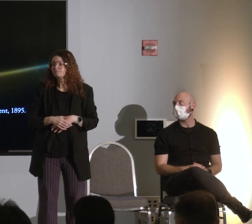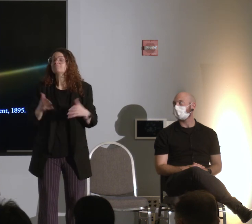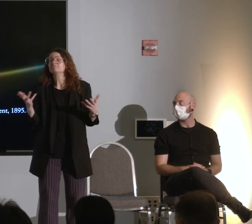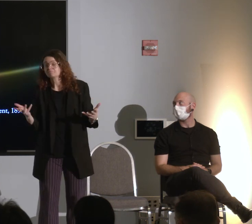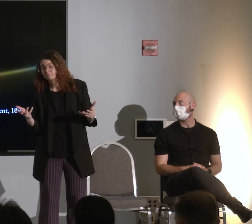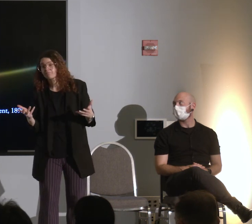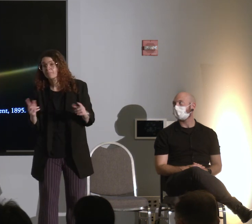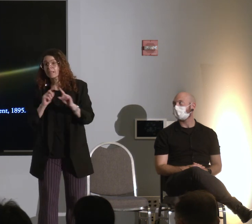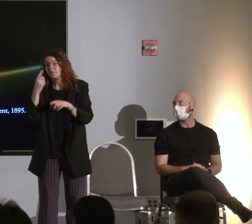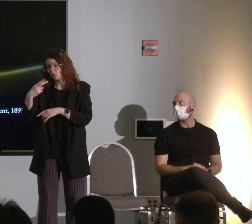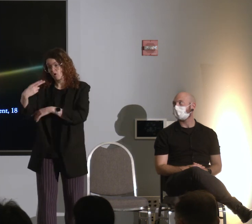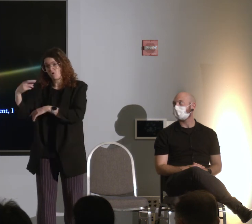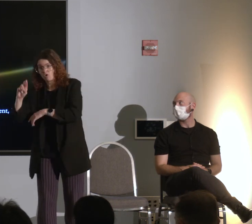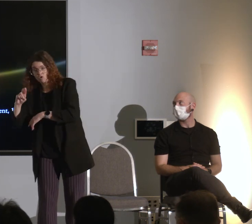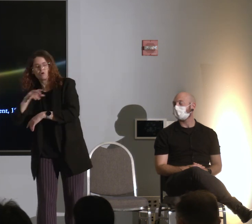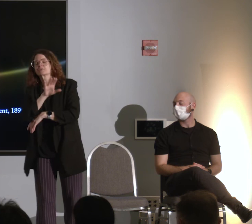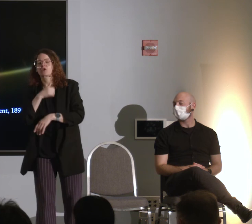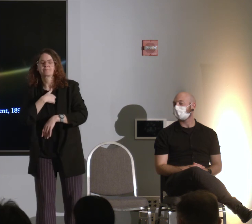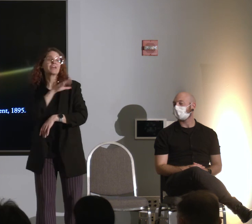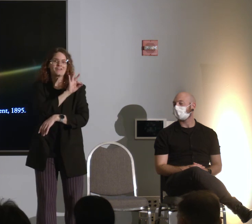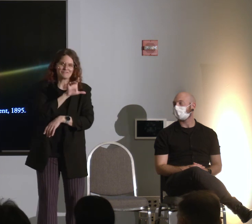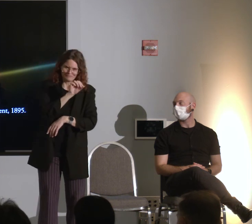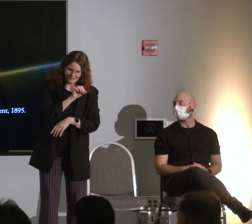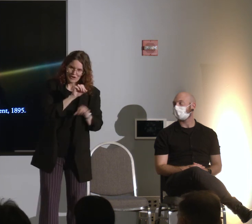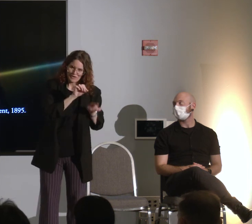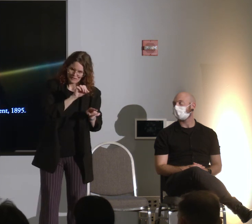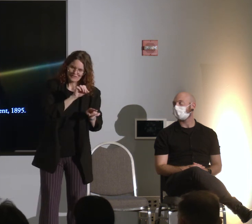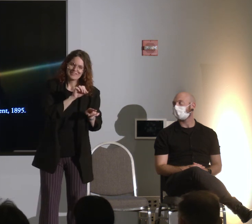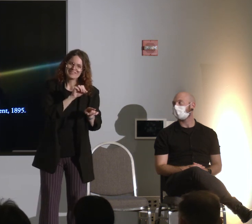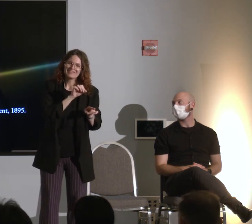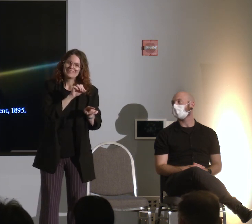And in the case of Olmstead, I kind of liked the story that he was living in the